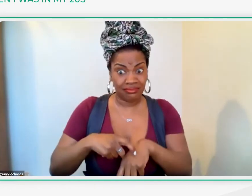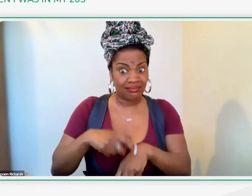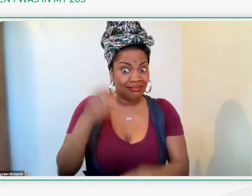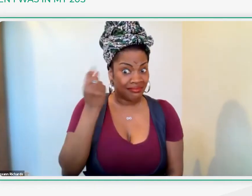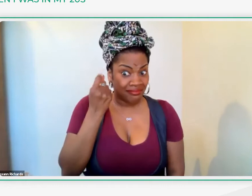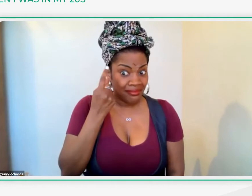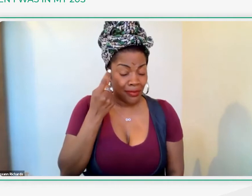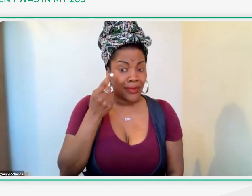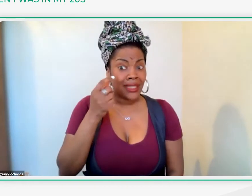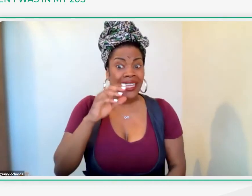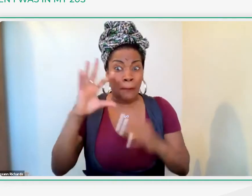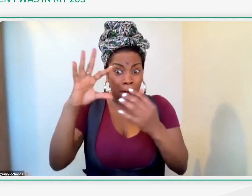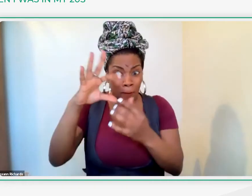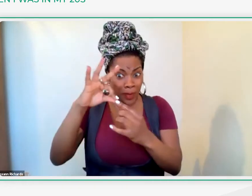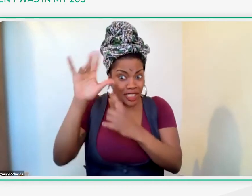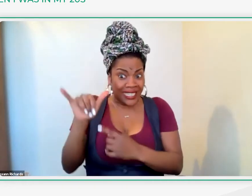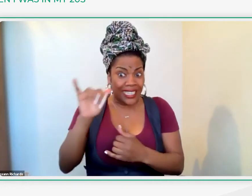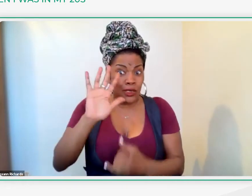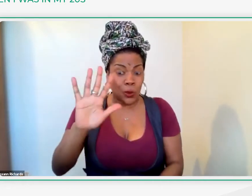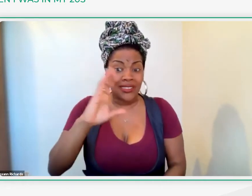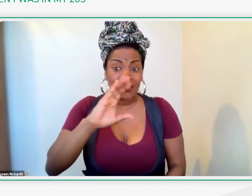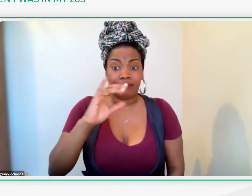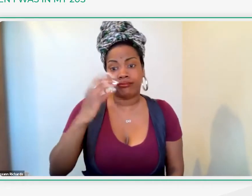You can pay your bills on time.